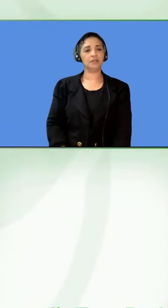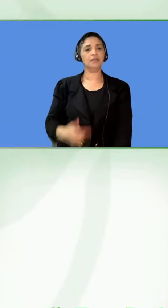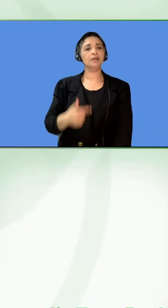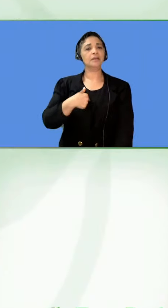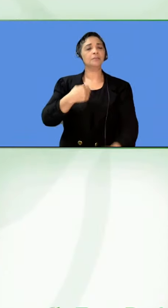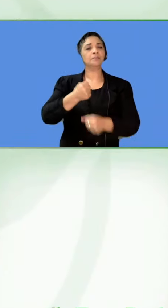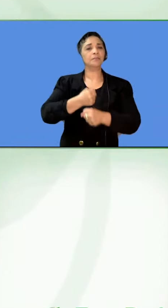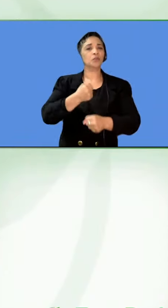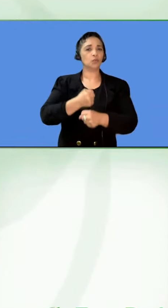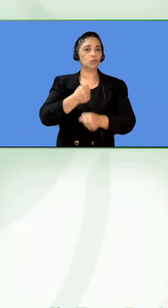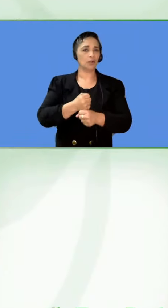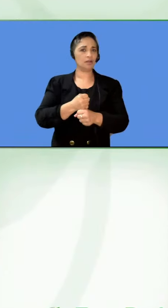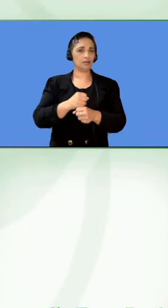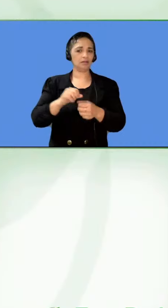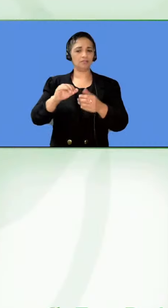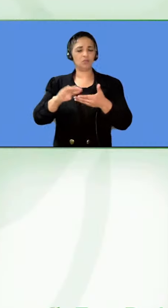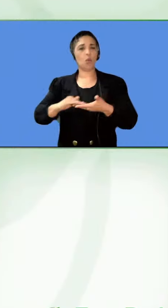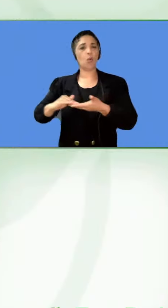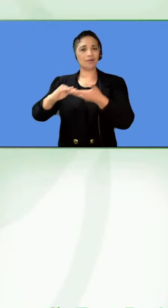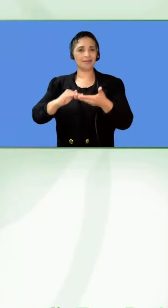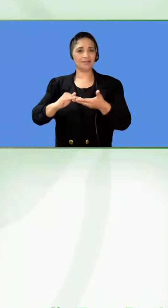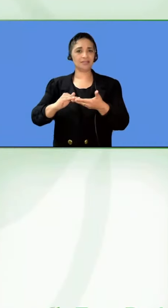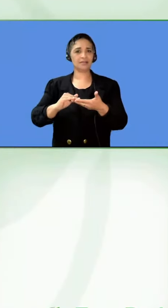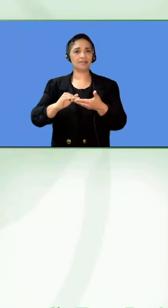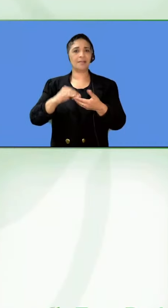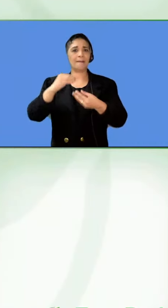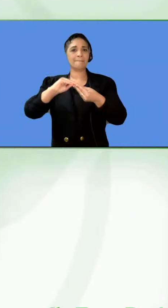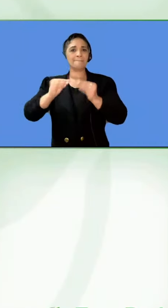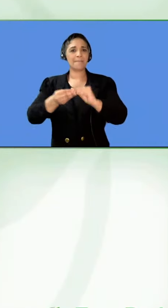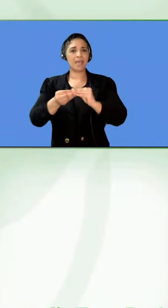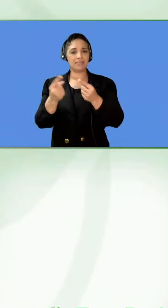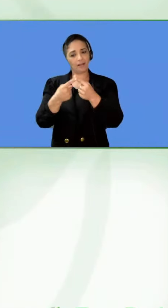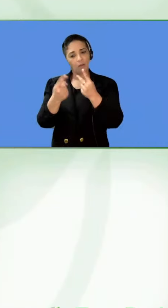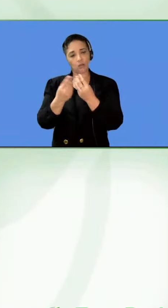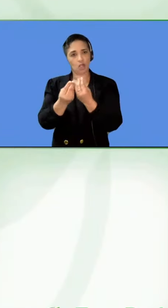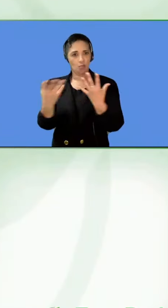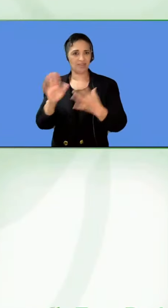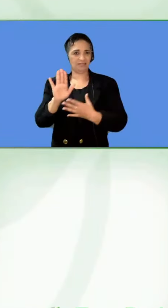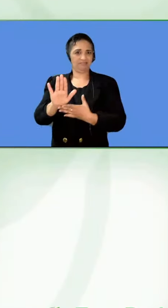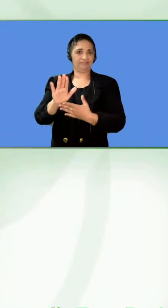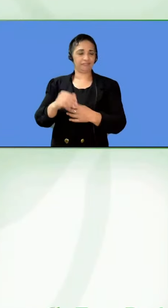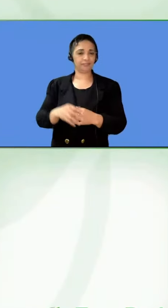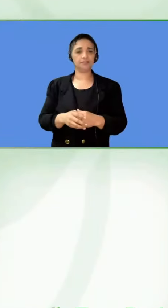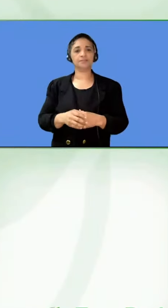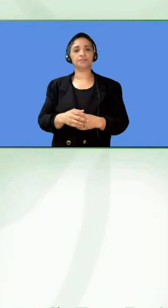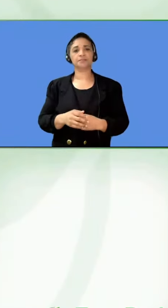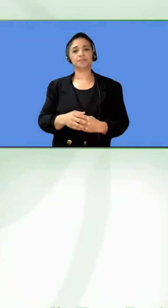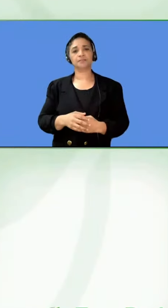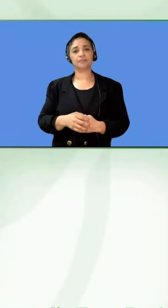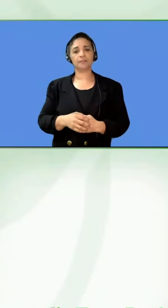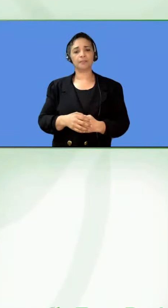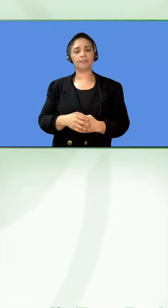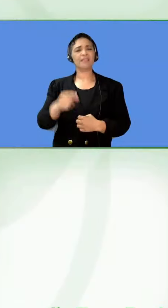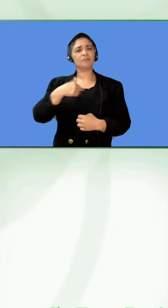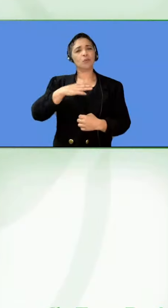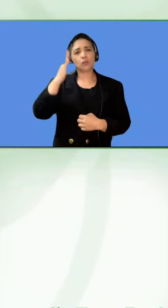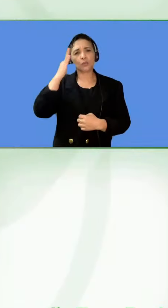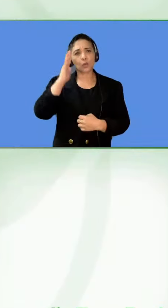My question is: how difficult you find it to use tactile graphics and general graphics